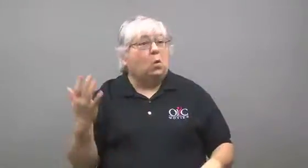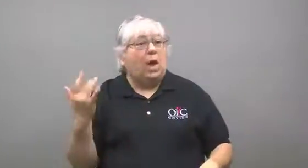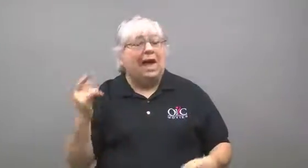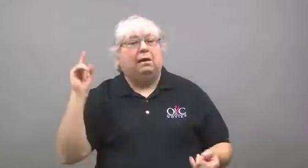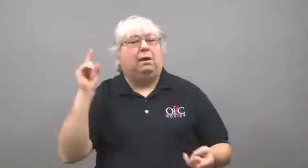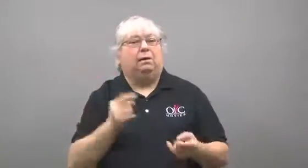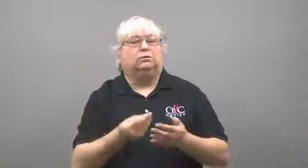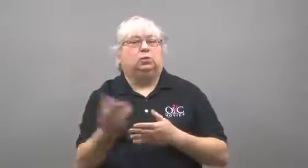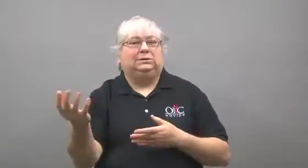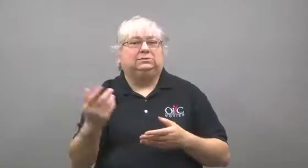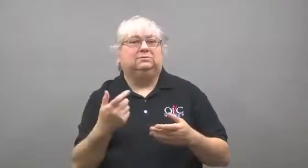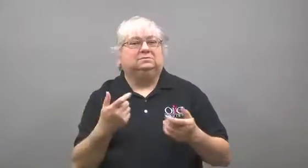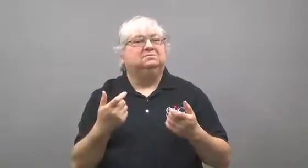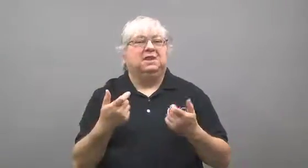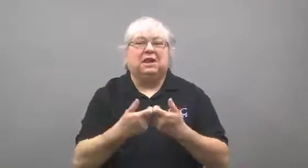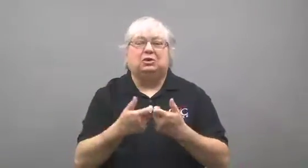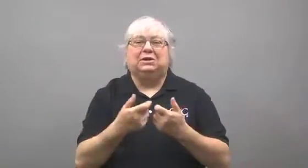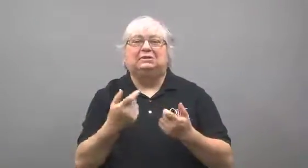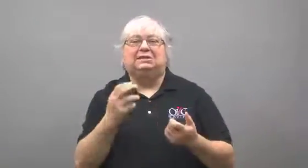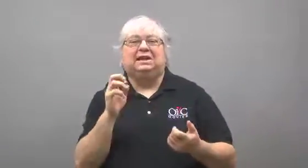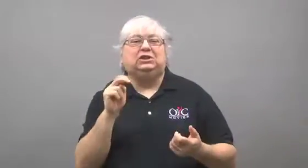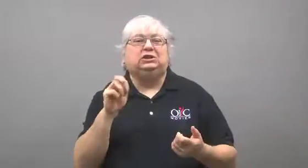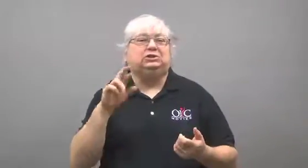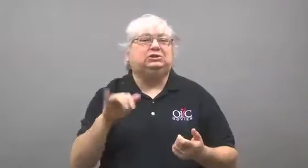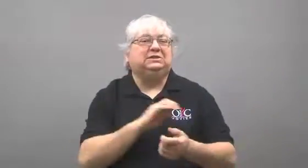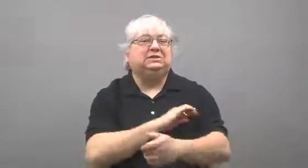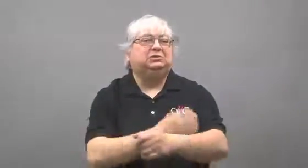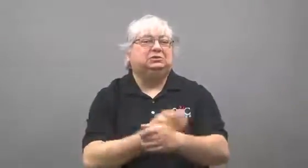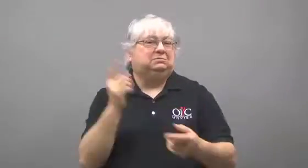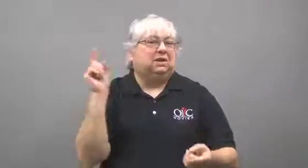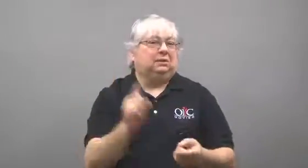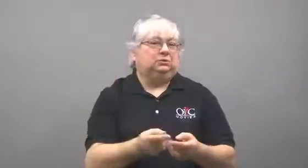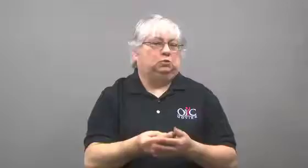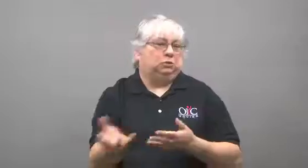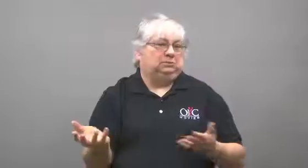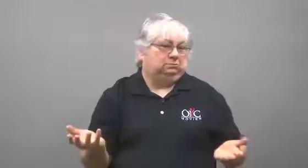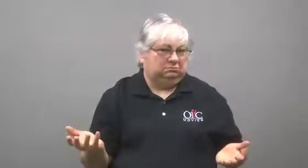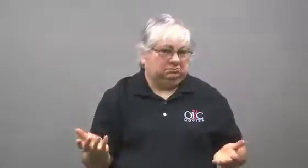due to reducing the amount of energy wasted.